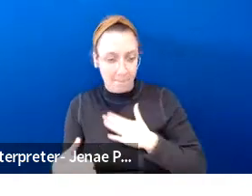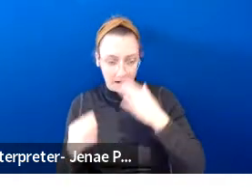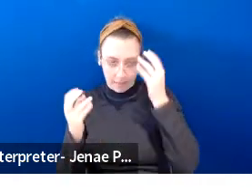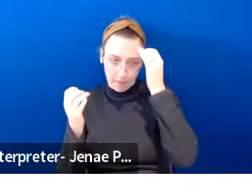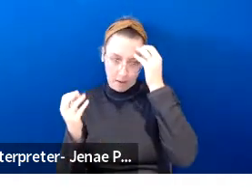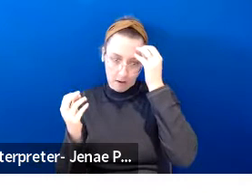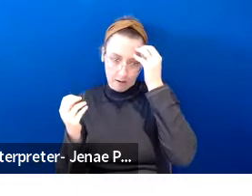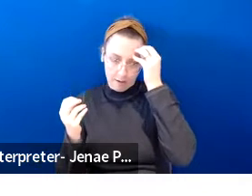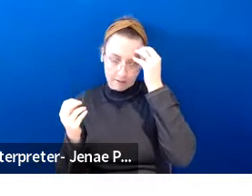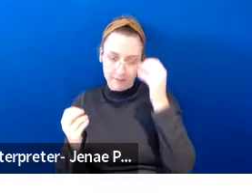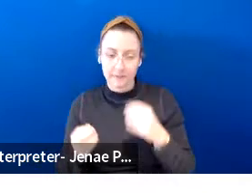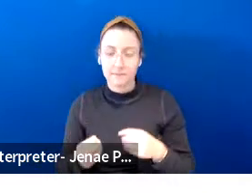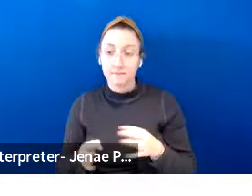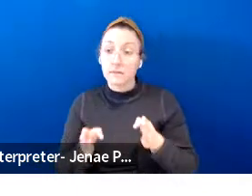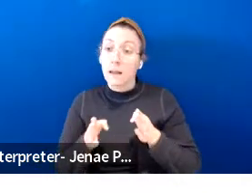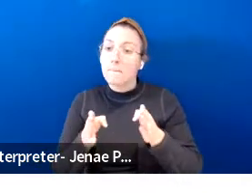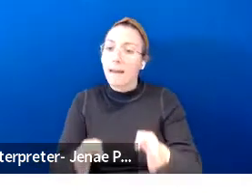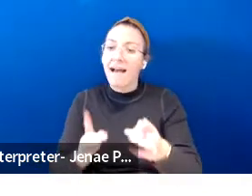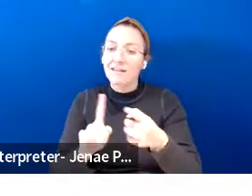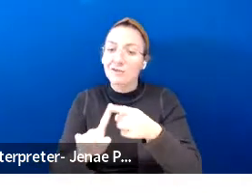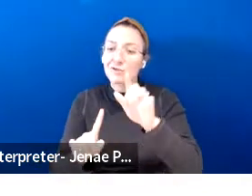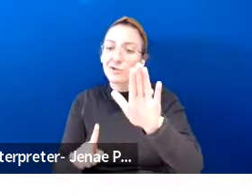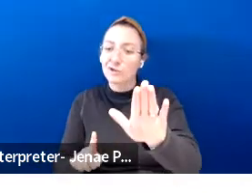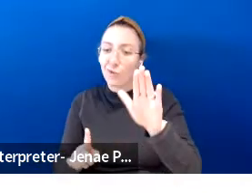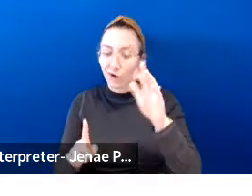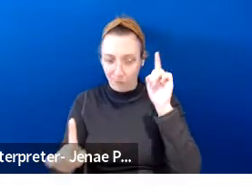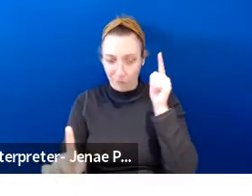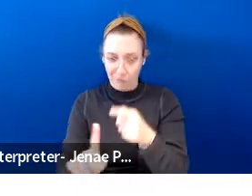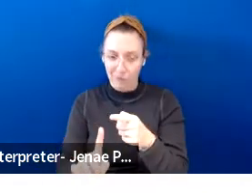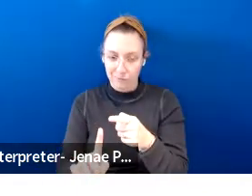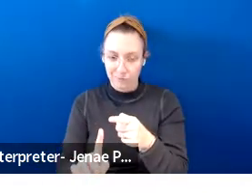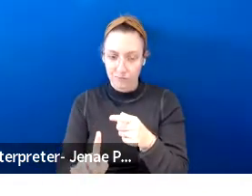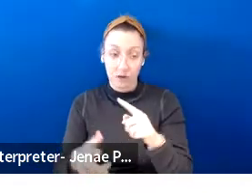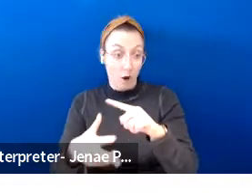pathways to your goals and so in all three of these in conjunction